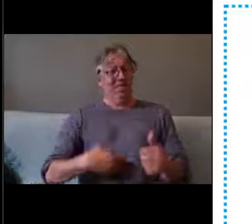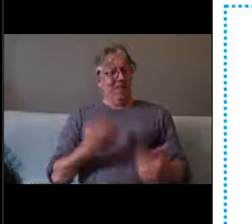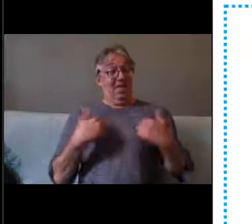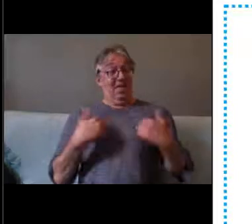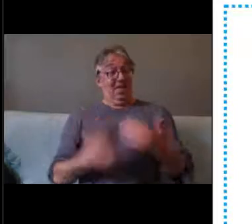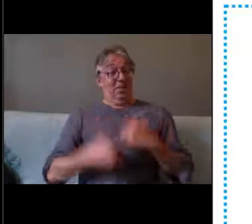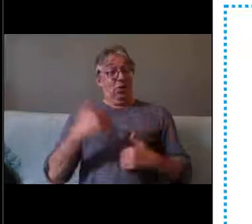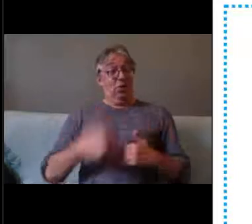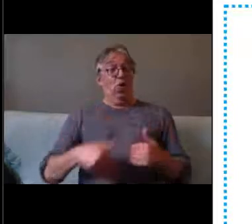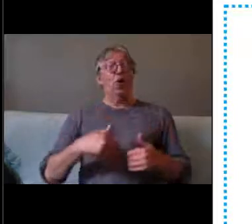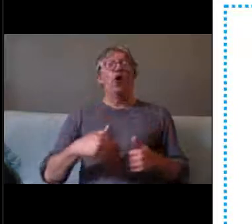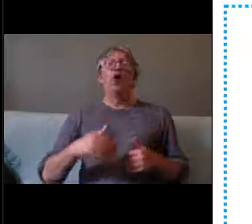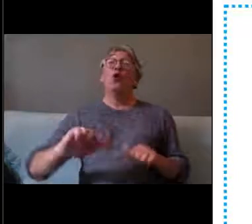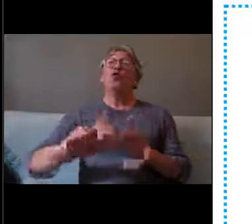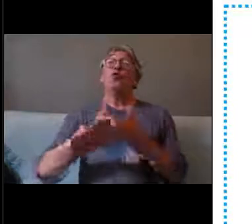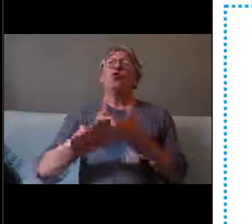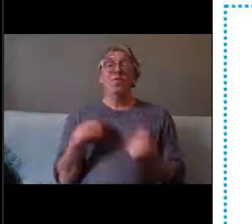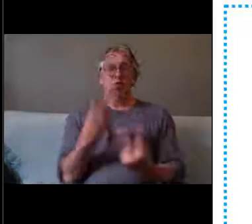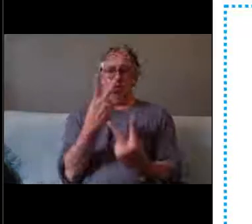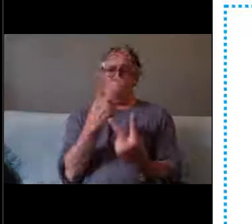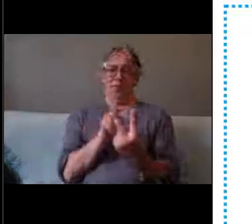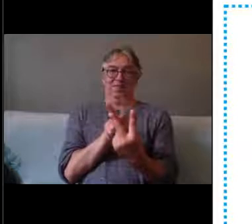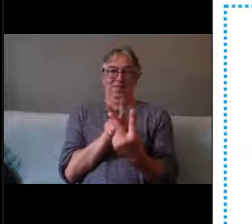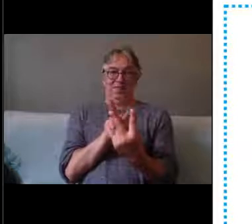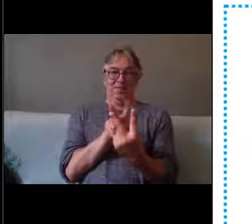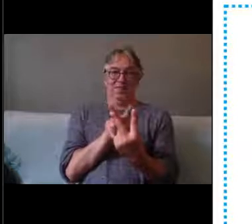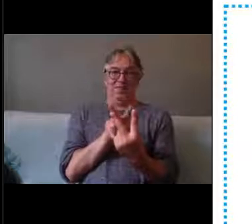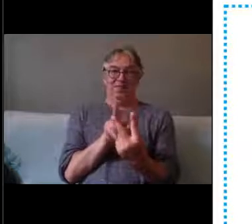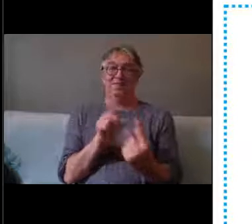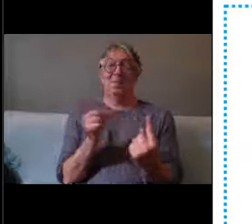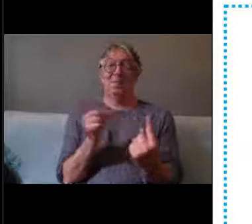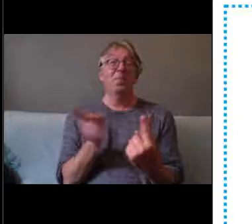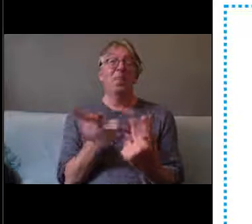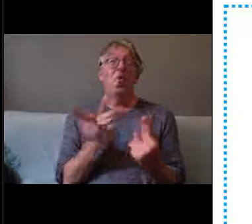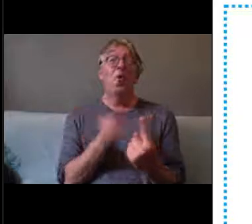One is that a majority of employers don't want to hire us.